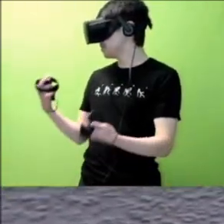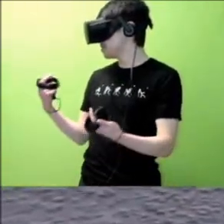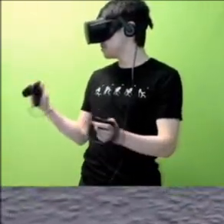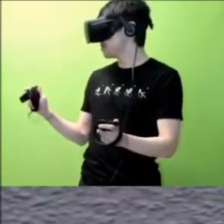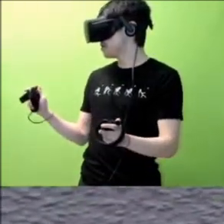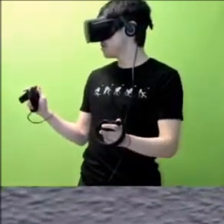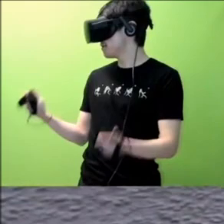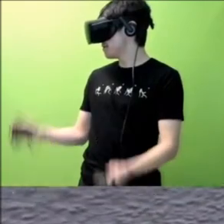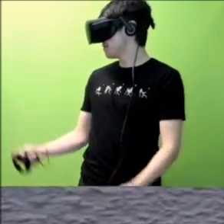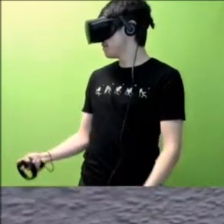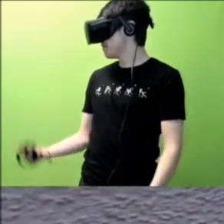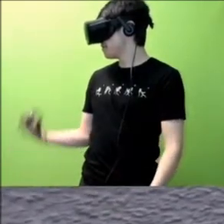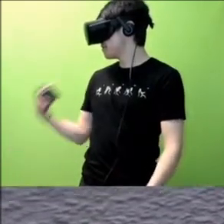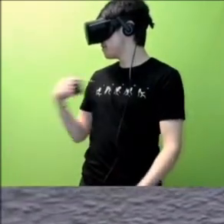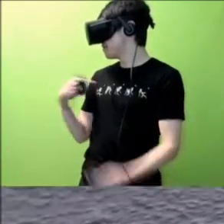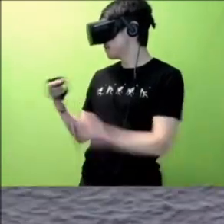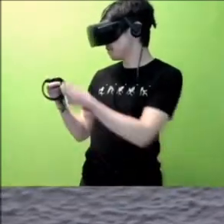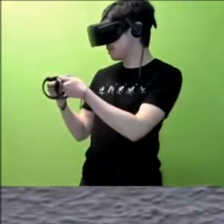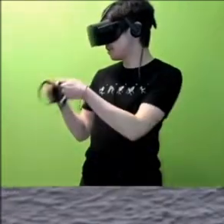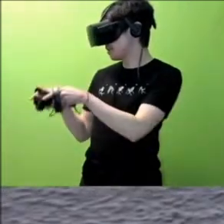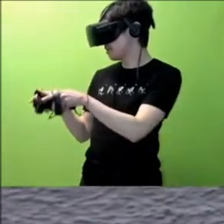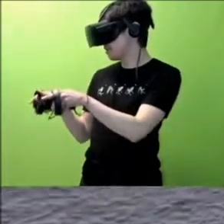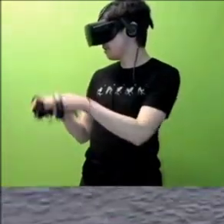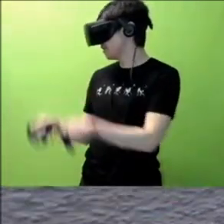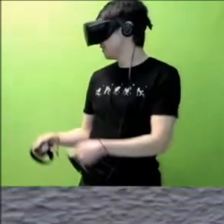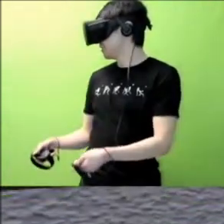Is it over? I'm lost